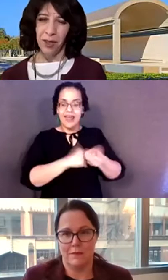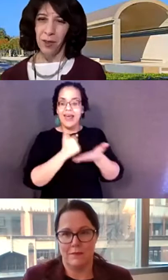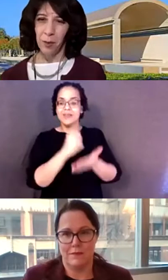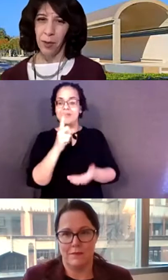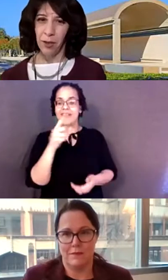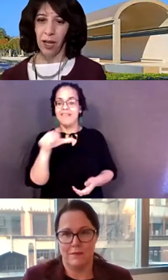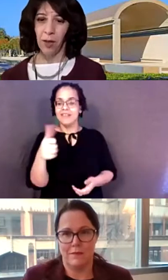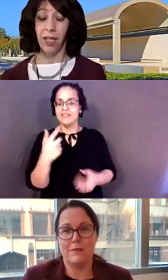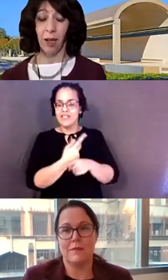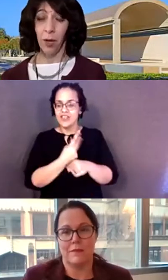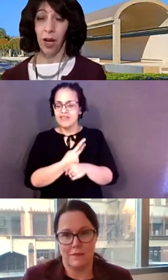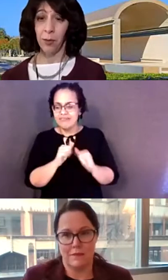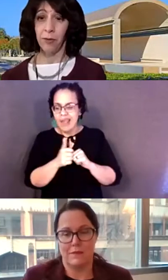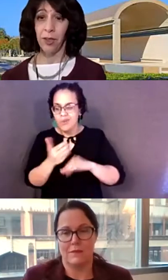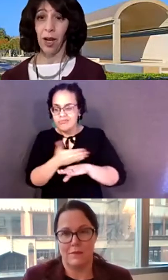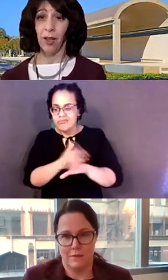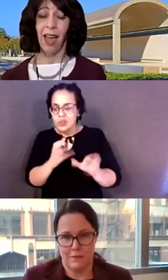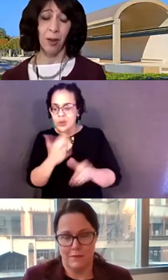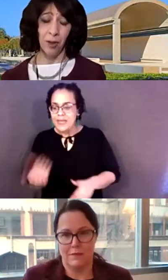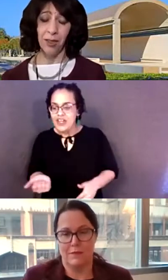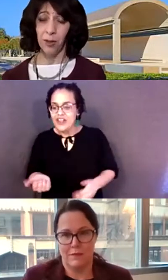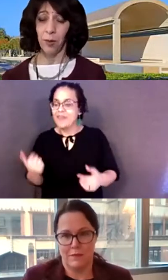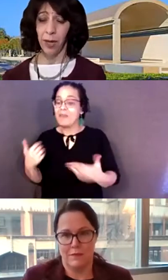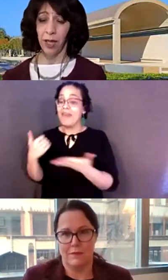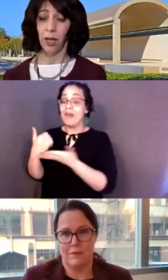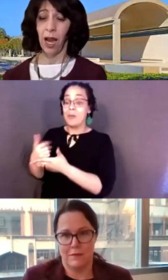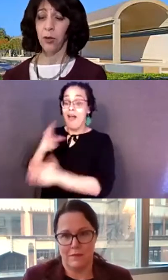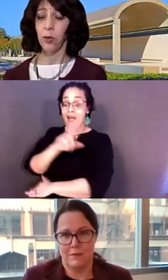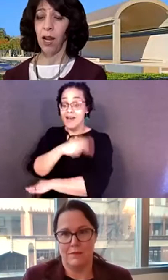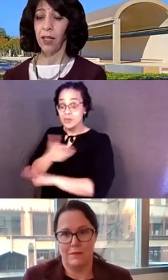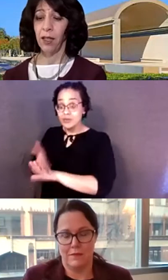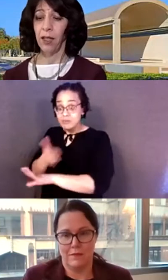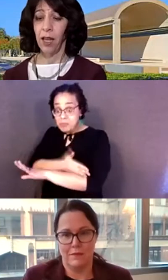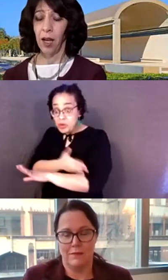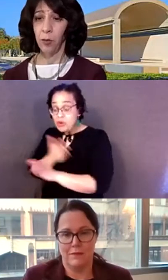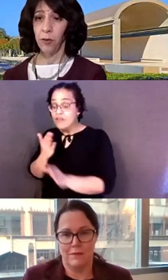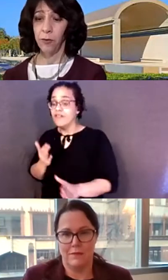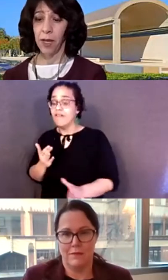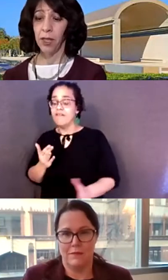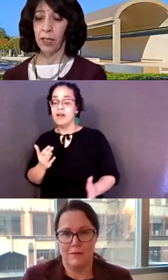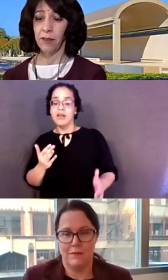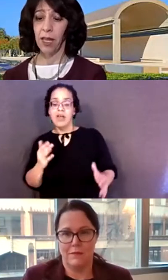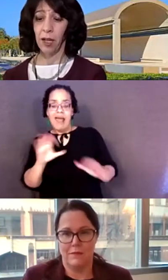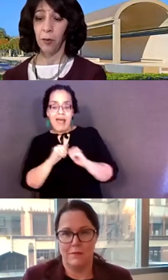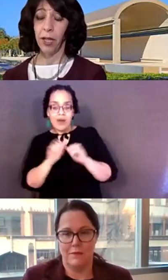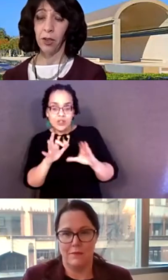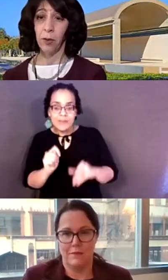this better? And we can help a hospital figure out, how do I do this better? How do I